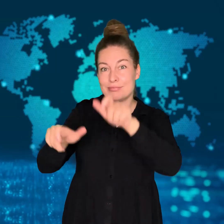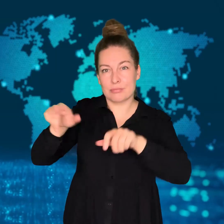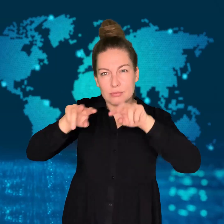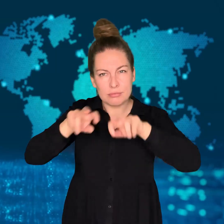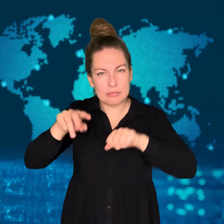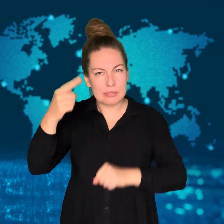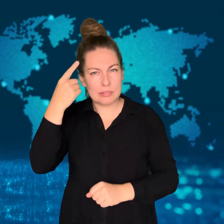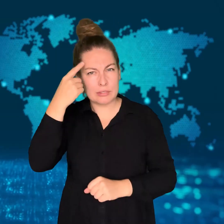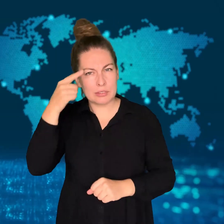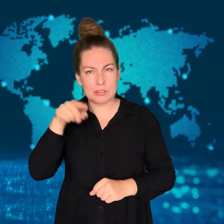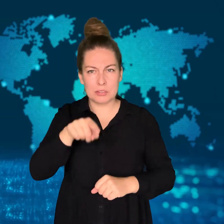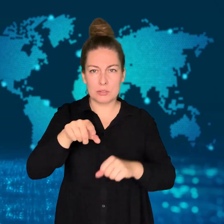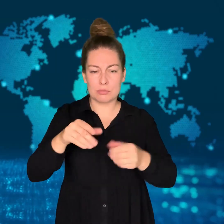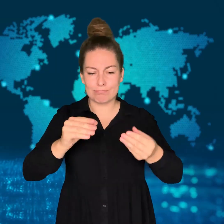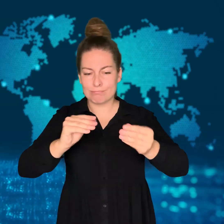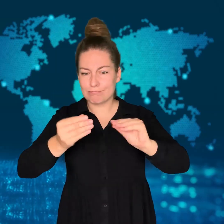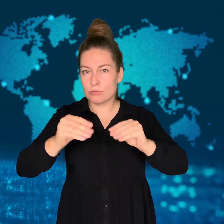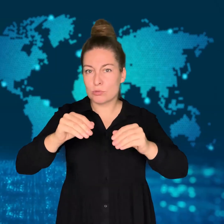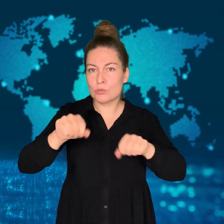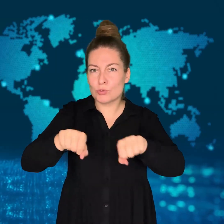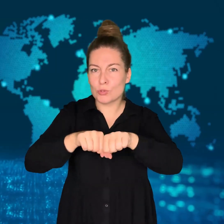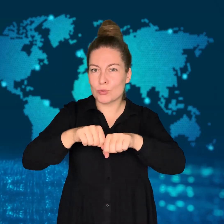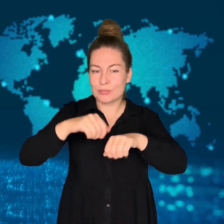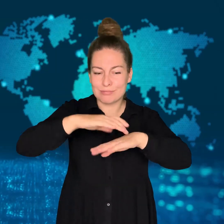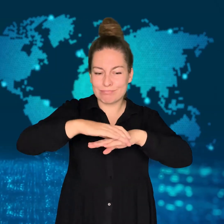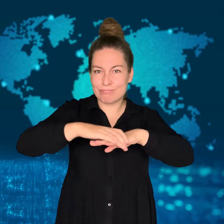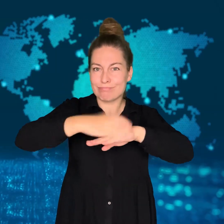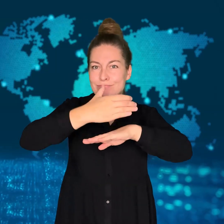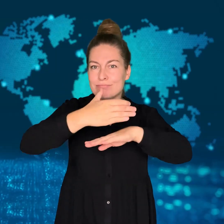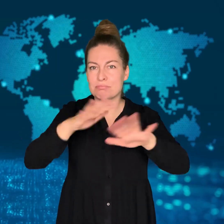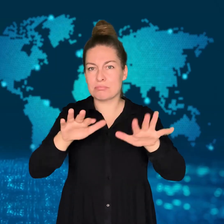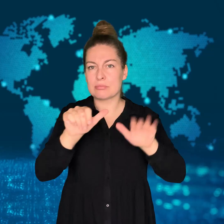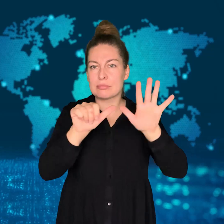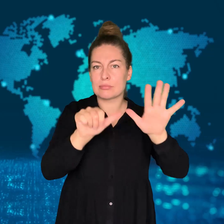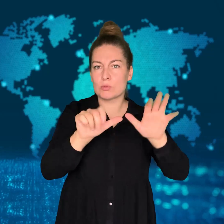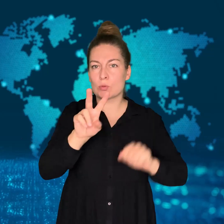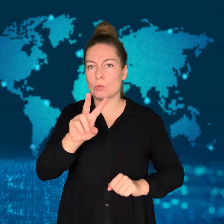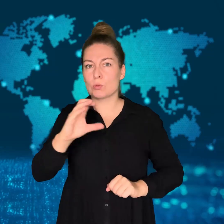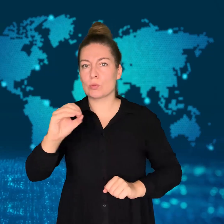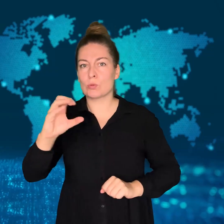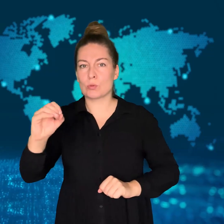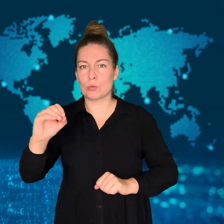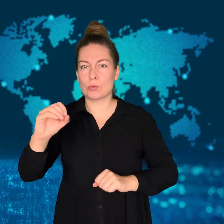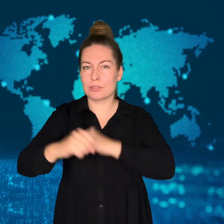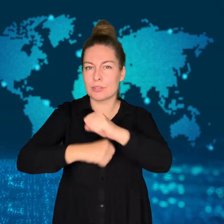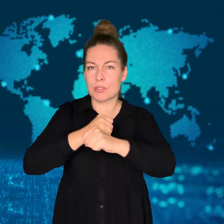They are believed to be Neolithic sandals that are